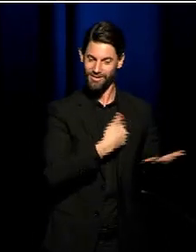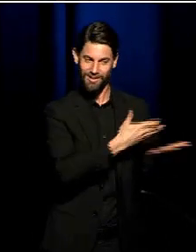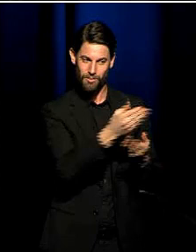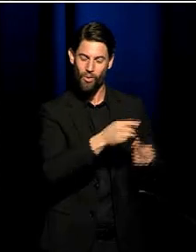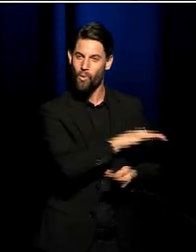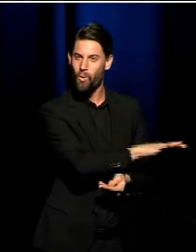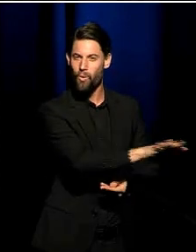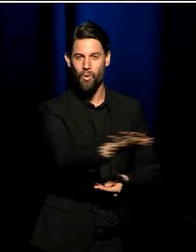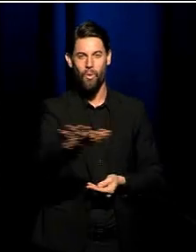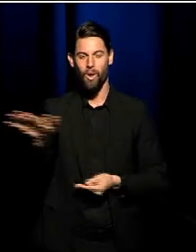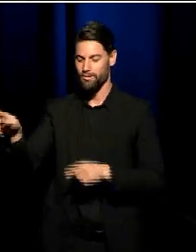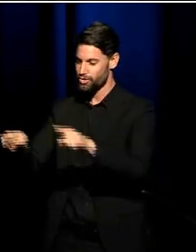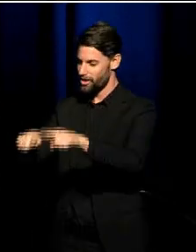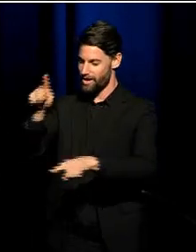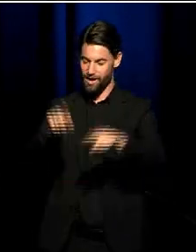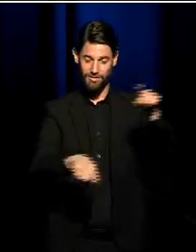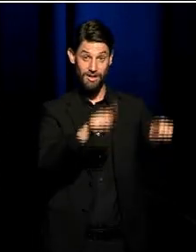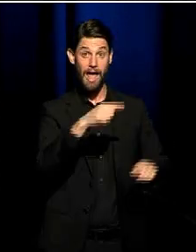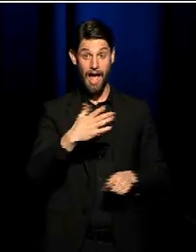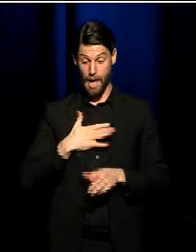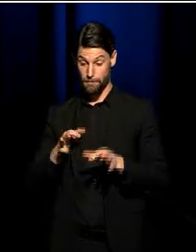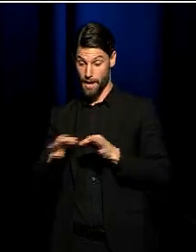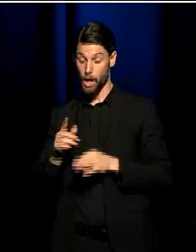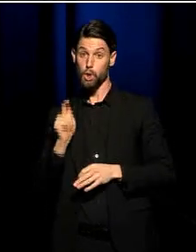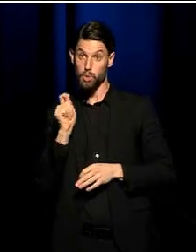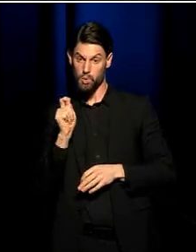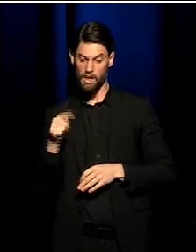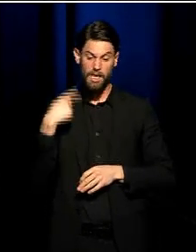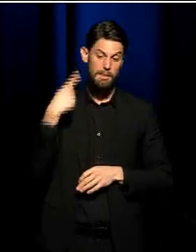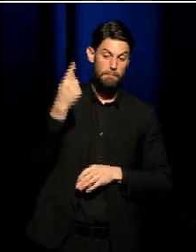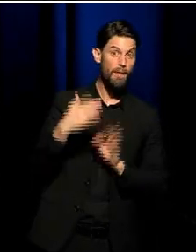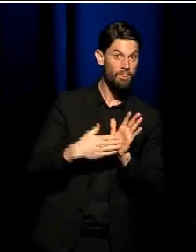the coming months. I will shortly provide an overview of how people can make